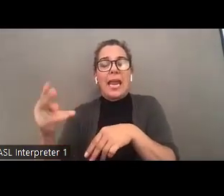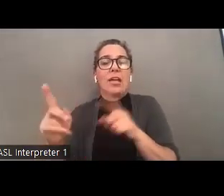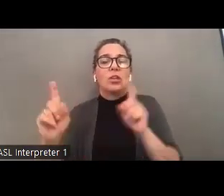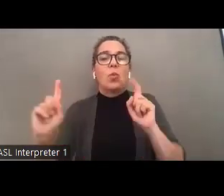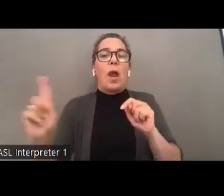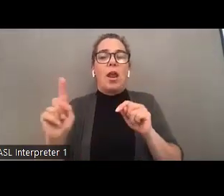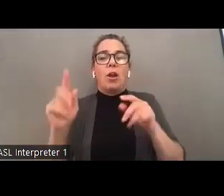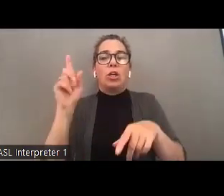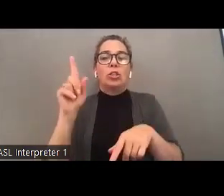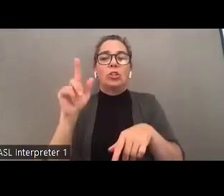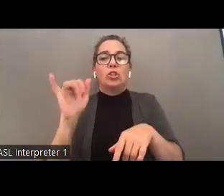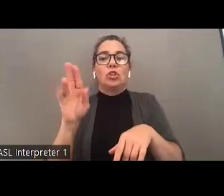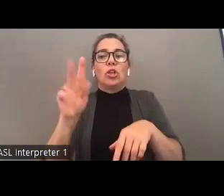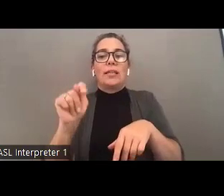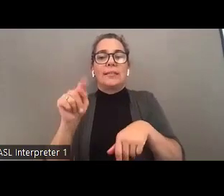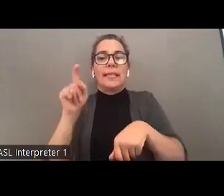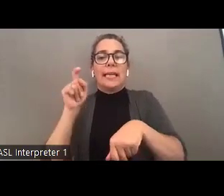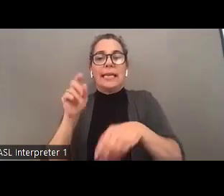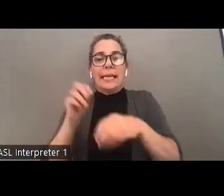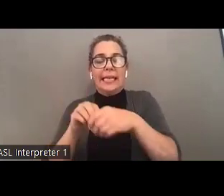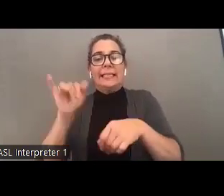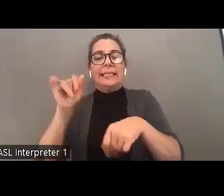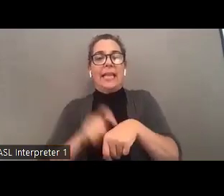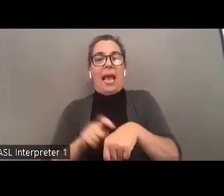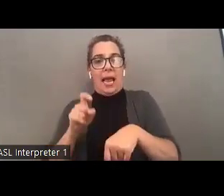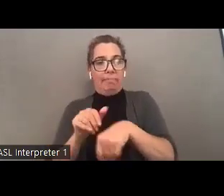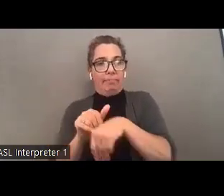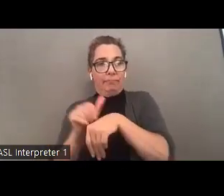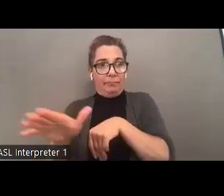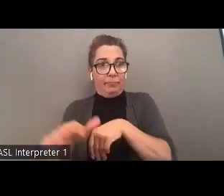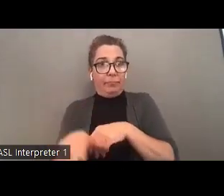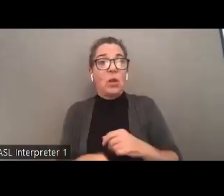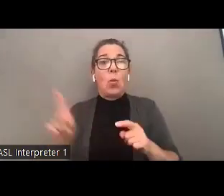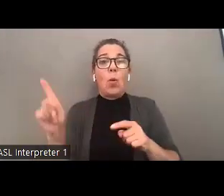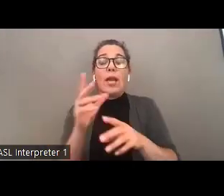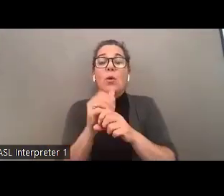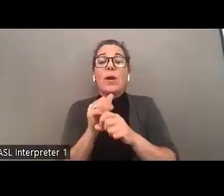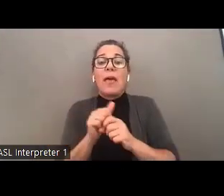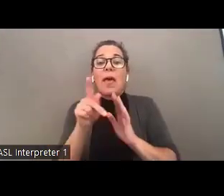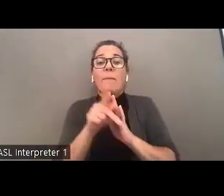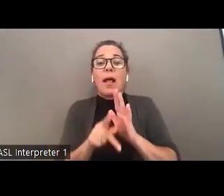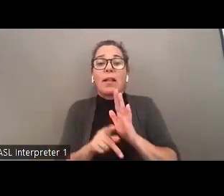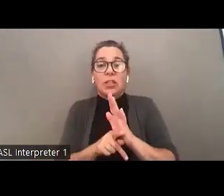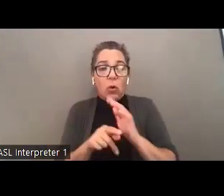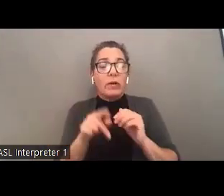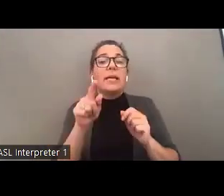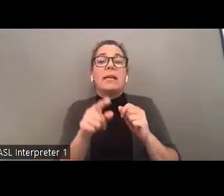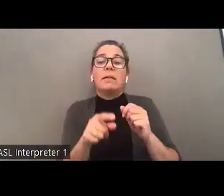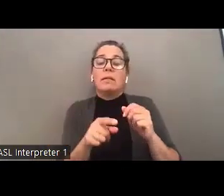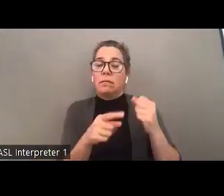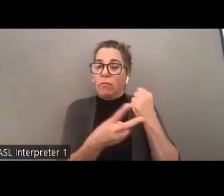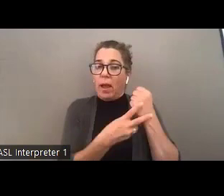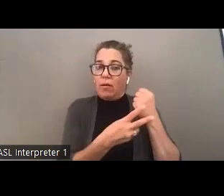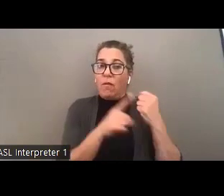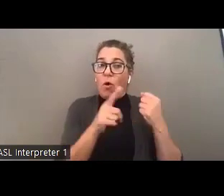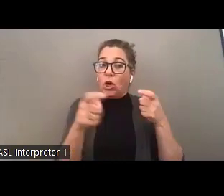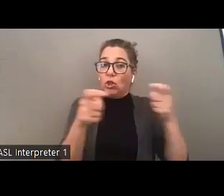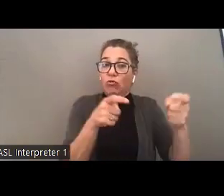Data from research subject to the GDS policy is available through NIH designated repositories, including both controlled access repositories